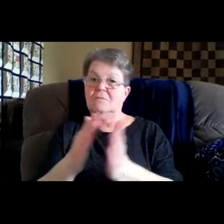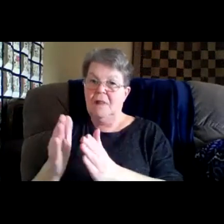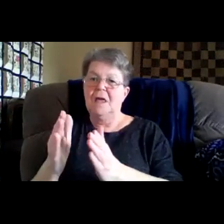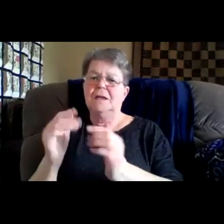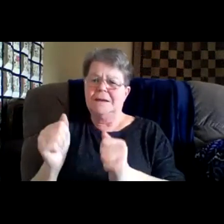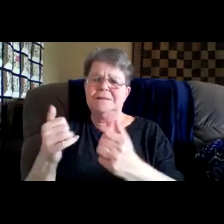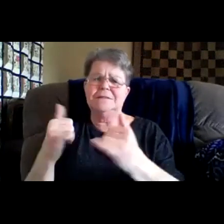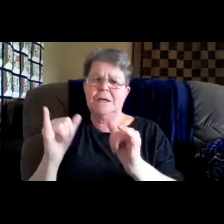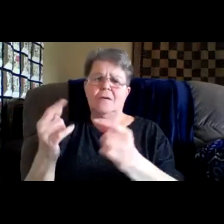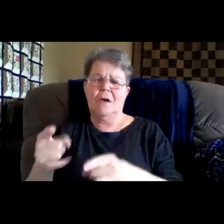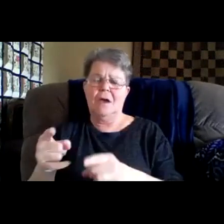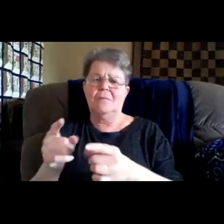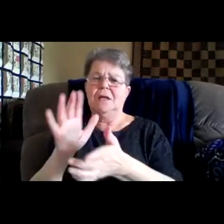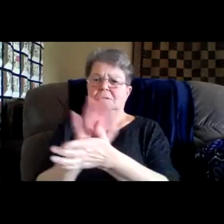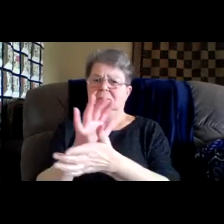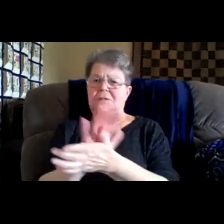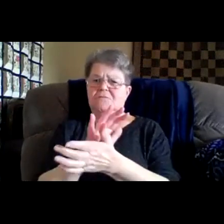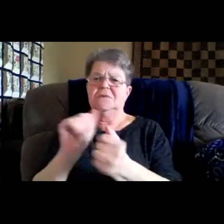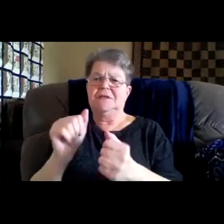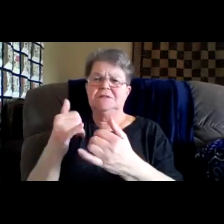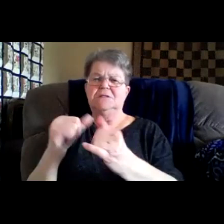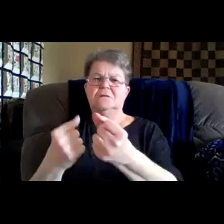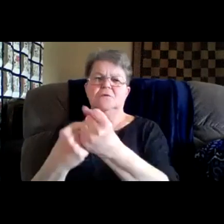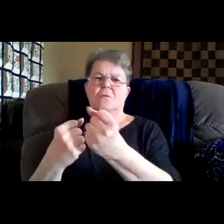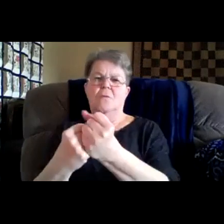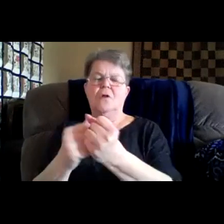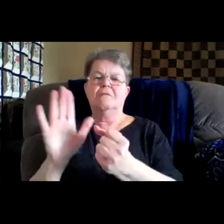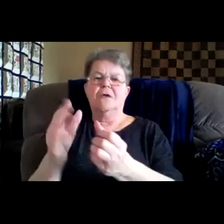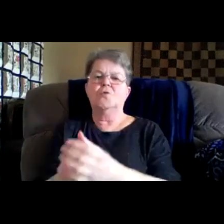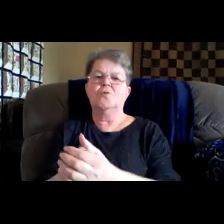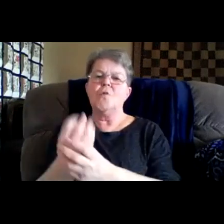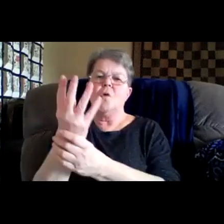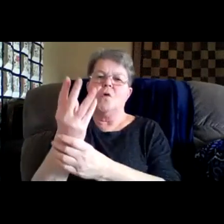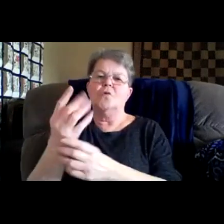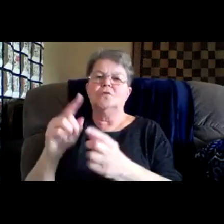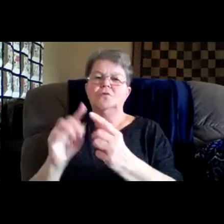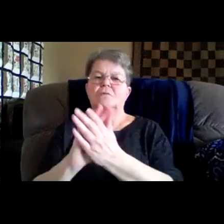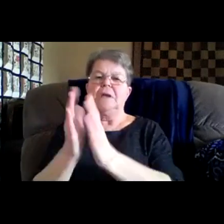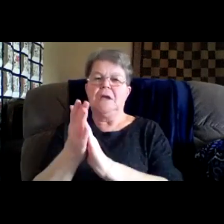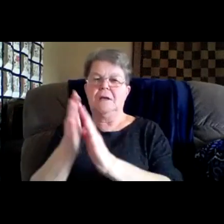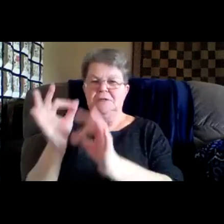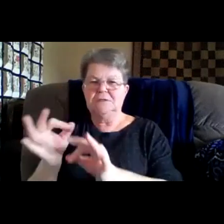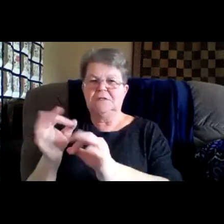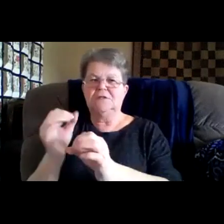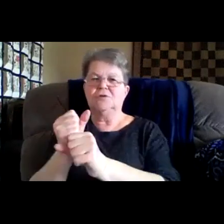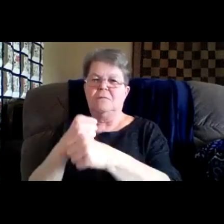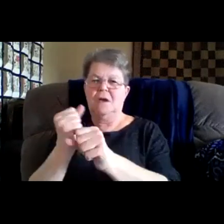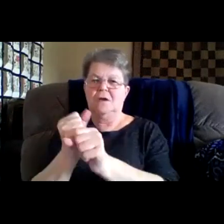and documents can still be supporting a young person's growth into being a decision-maker that's been exposed to having choices,